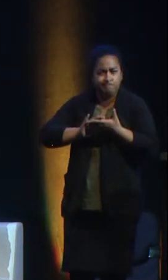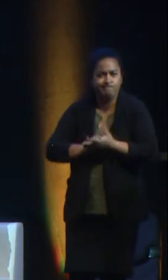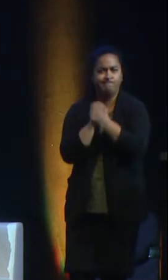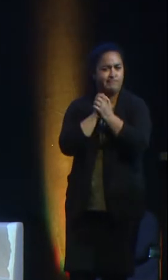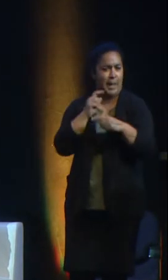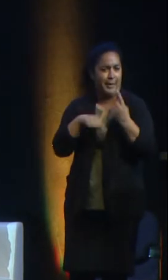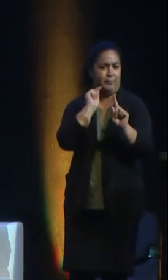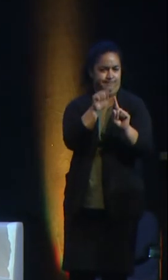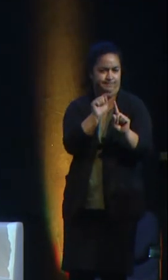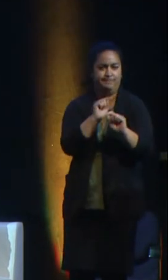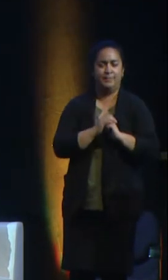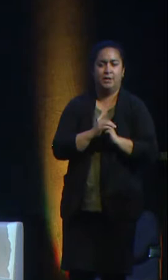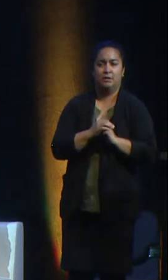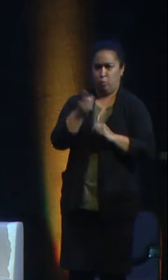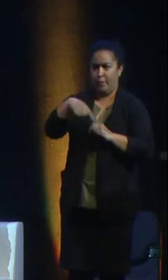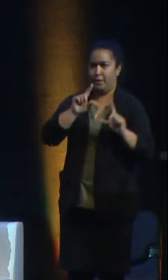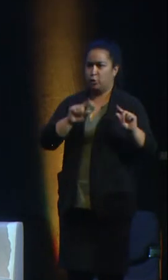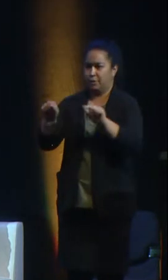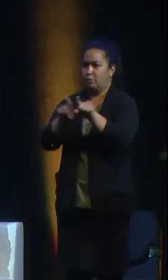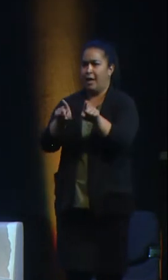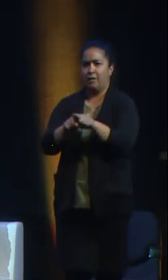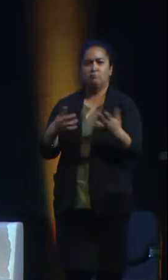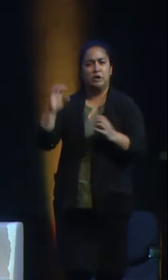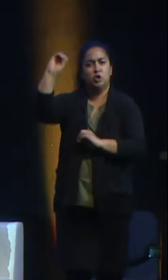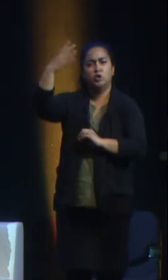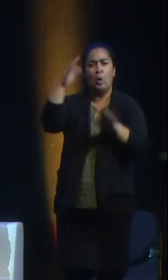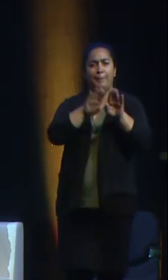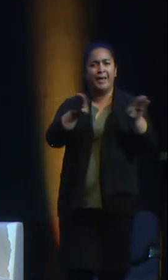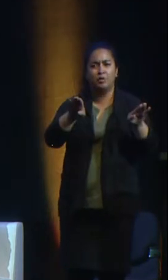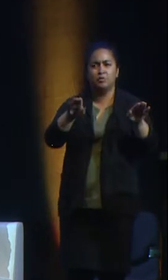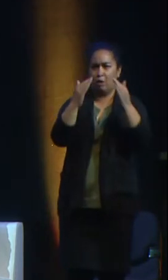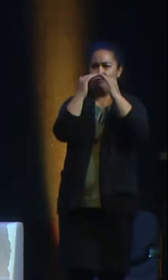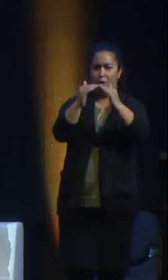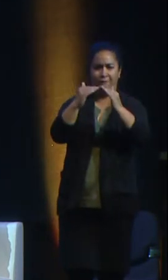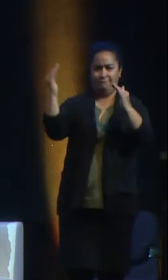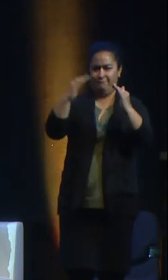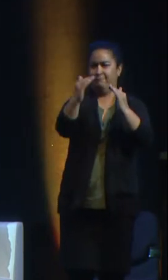do, you know we can look to putting solar panels in, we can look to reducing the amount